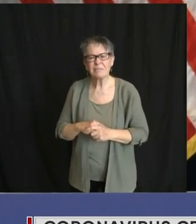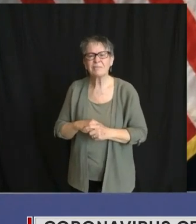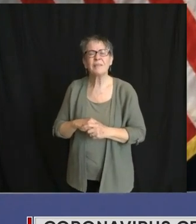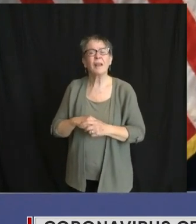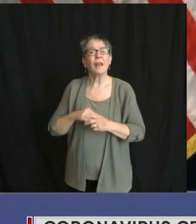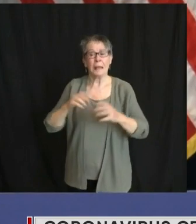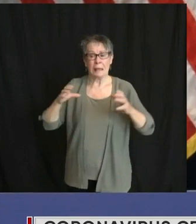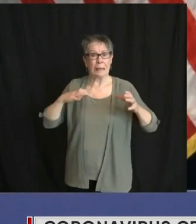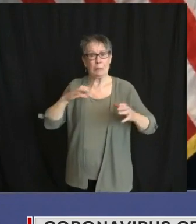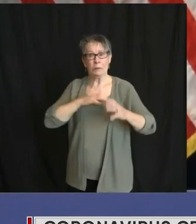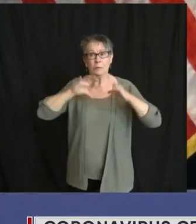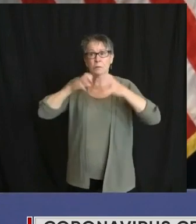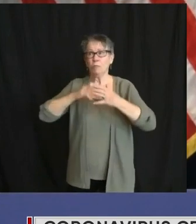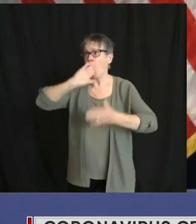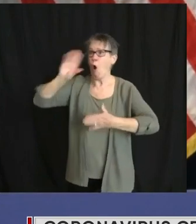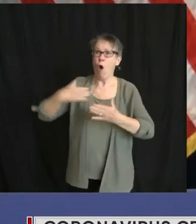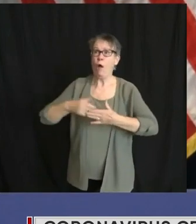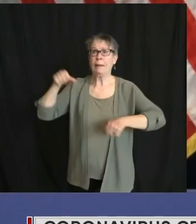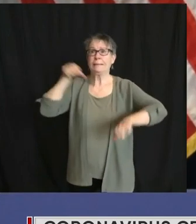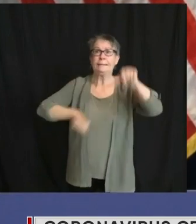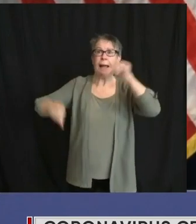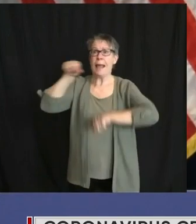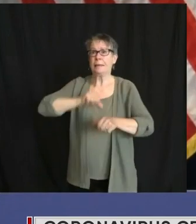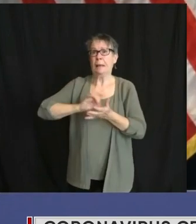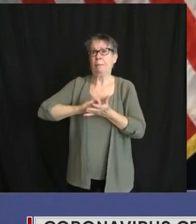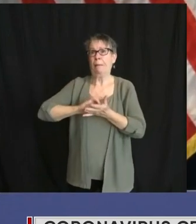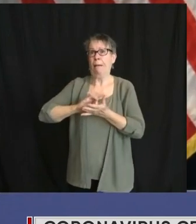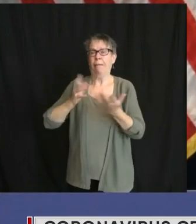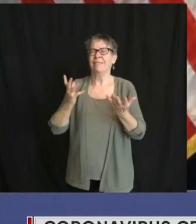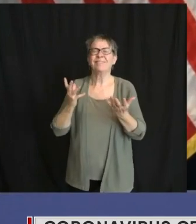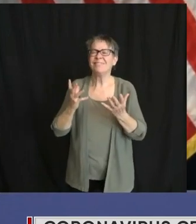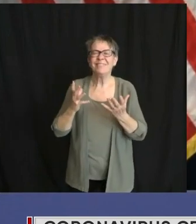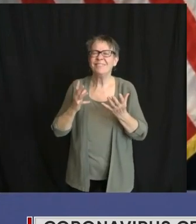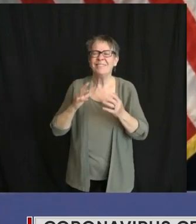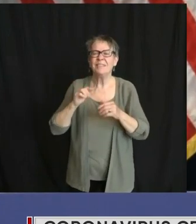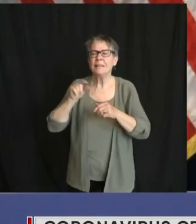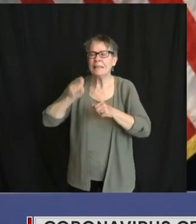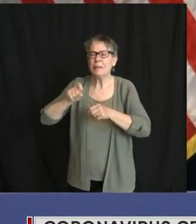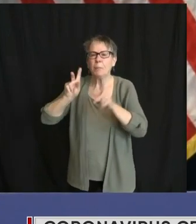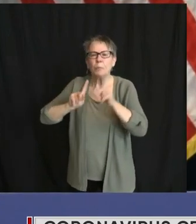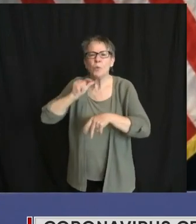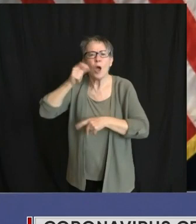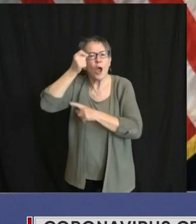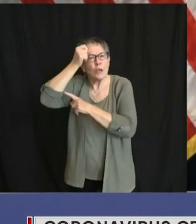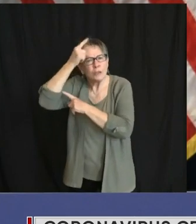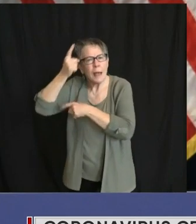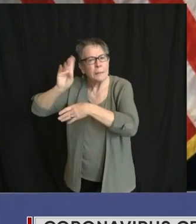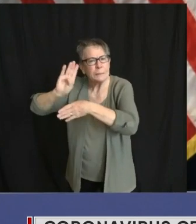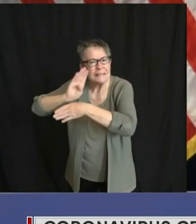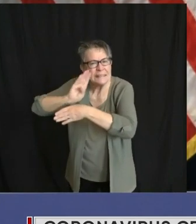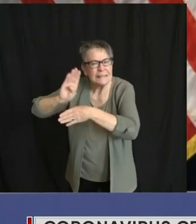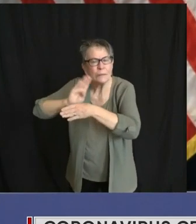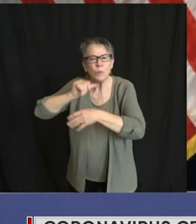HERSELF, NOT JUST HER ORGANIZATION AT HOW TO DEAL